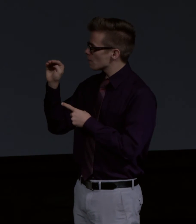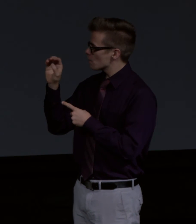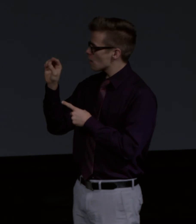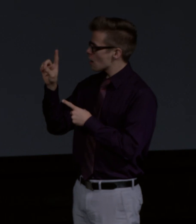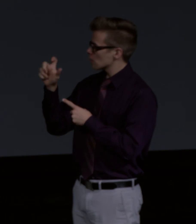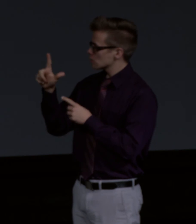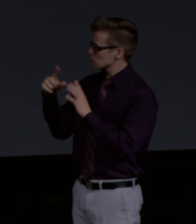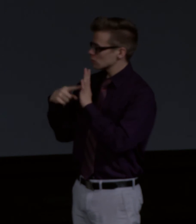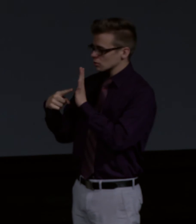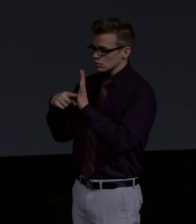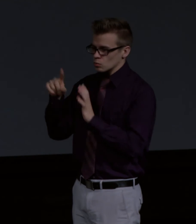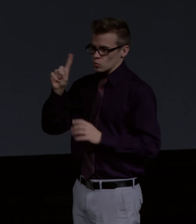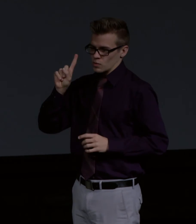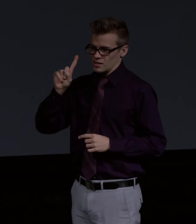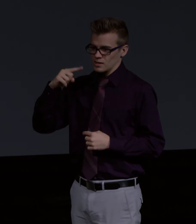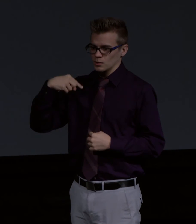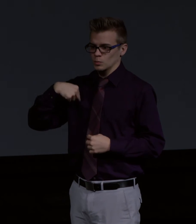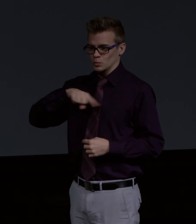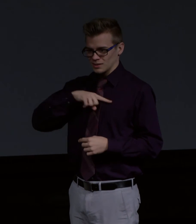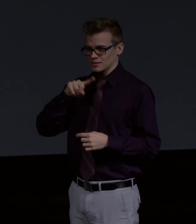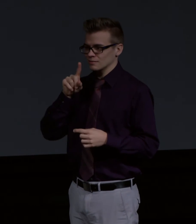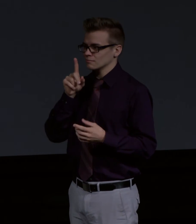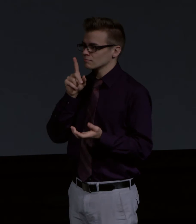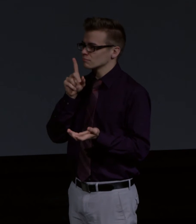What model can we adopt